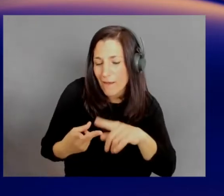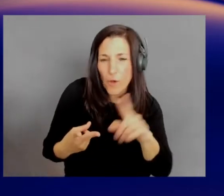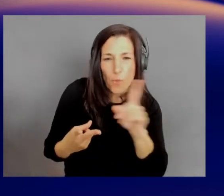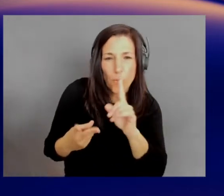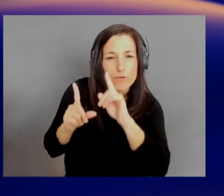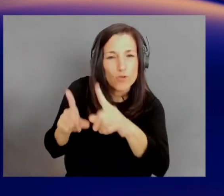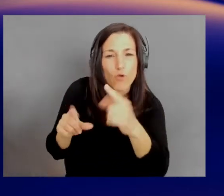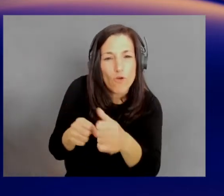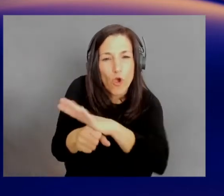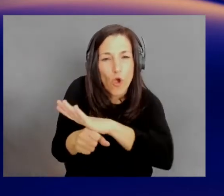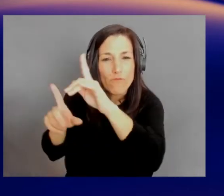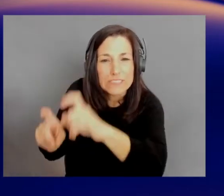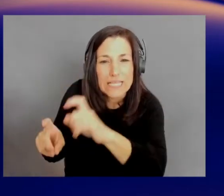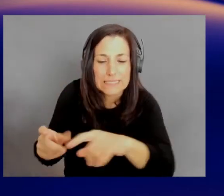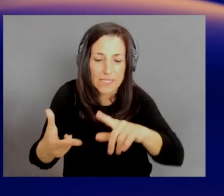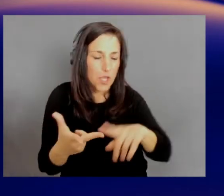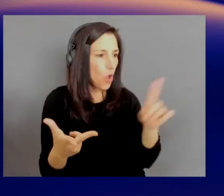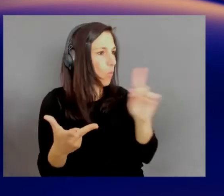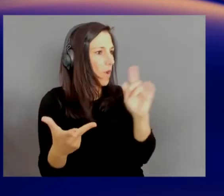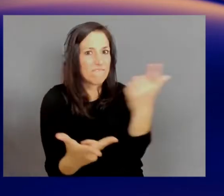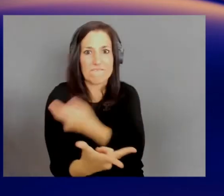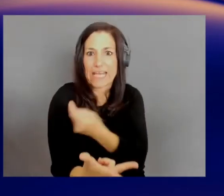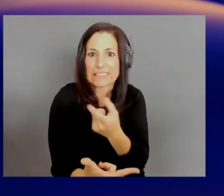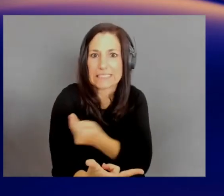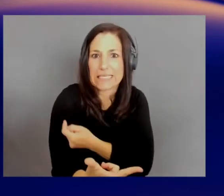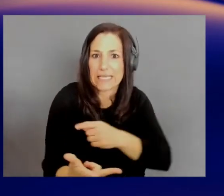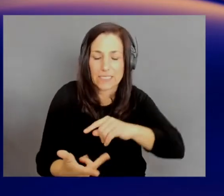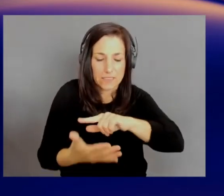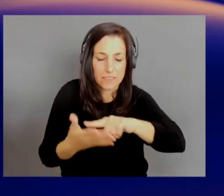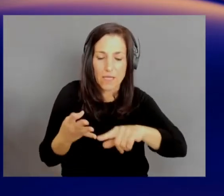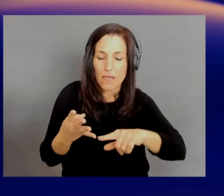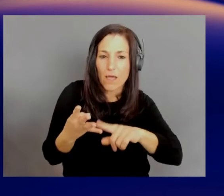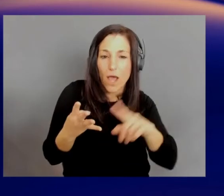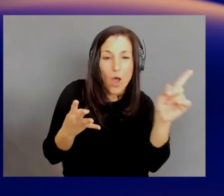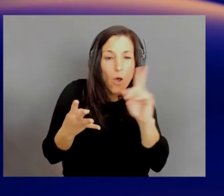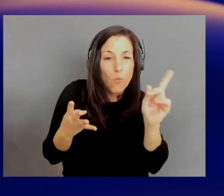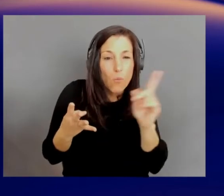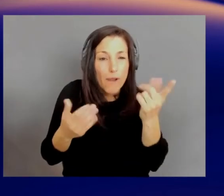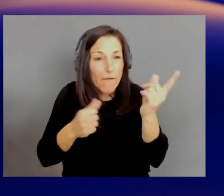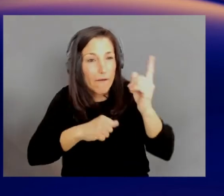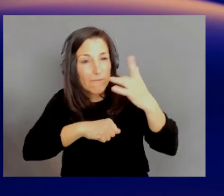at the same time when vaccines are being available across the ecosystem and across the countries.